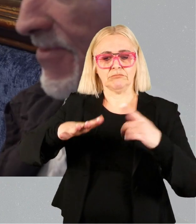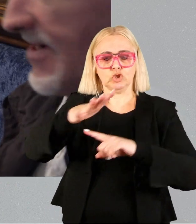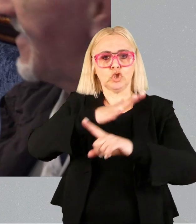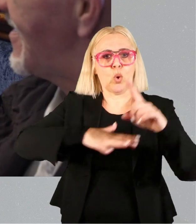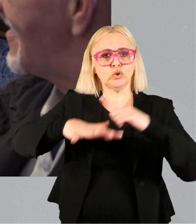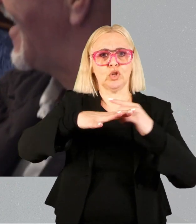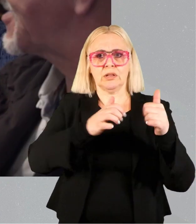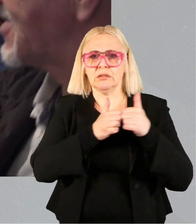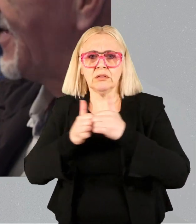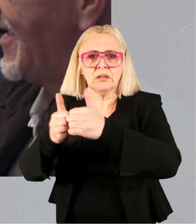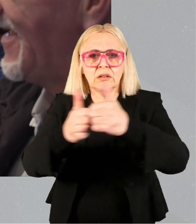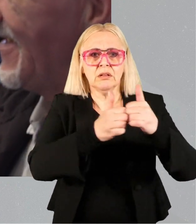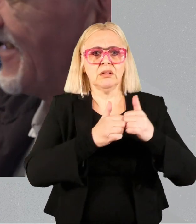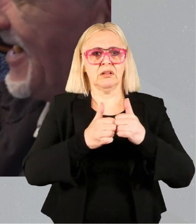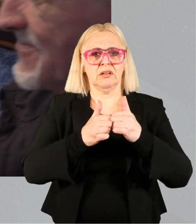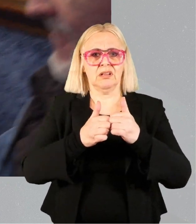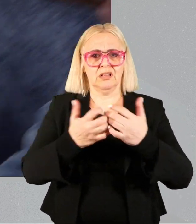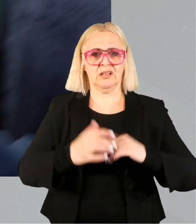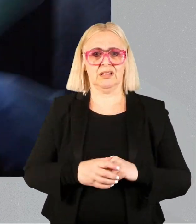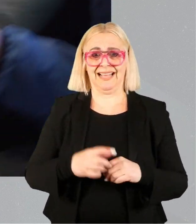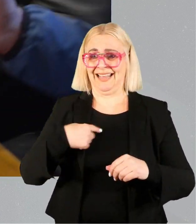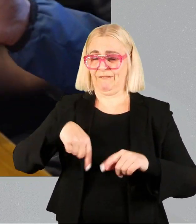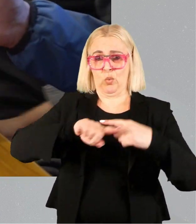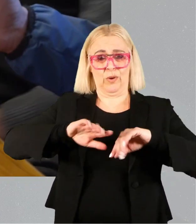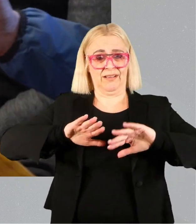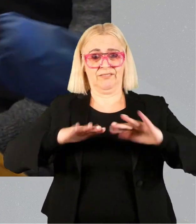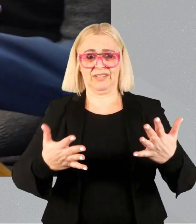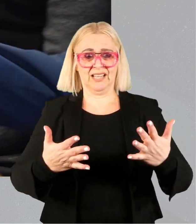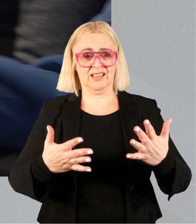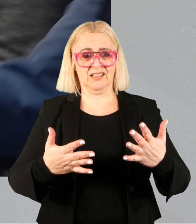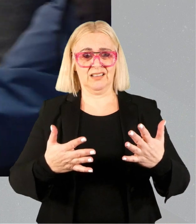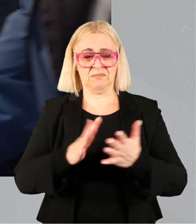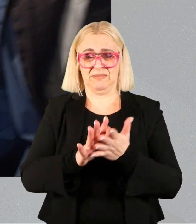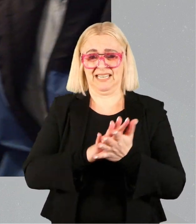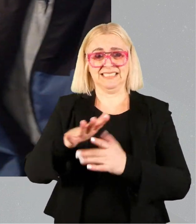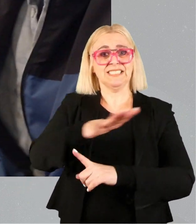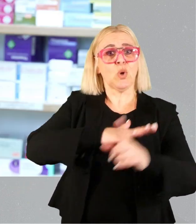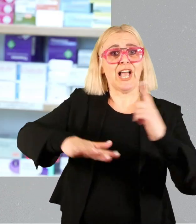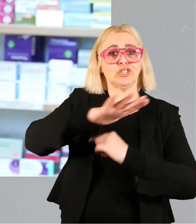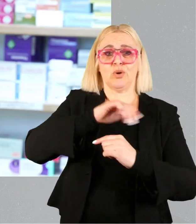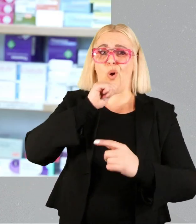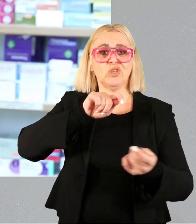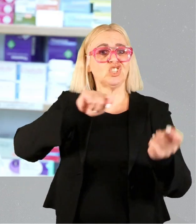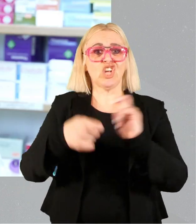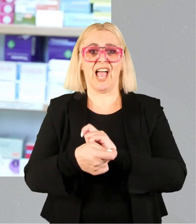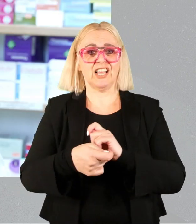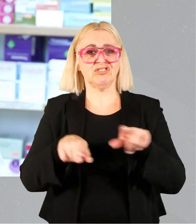We need to rebuild the social contract. If we don't do it, the narrative doesn't change.